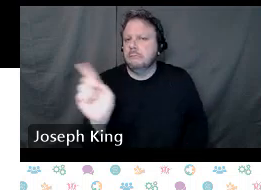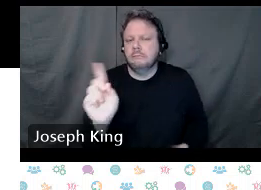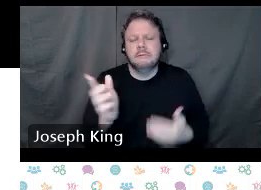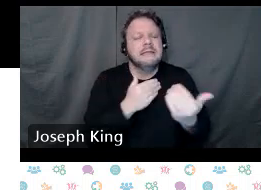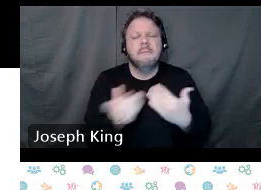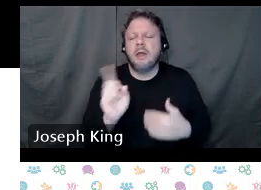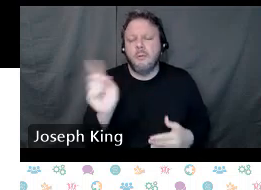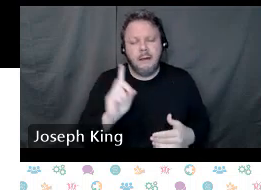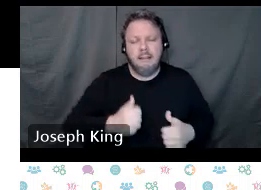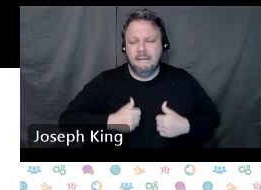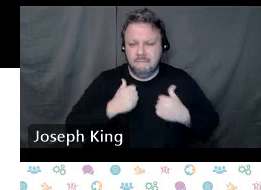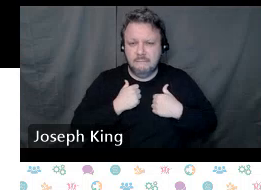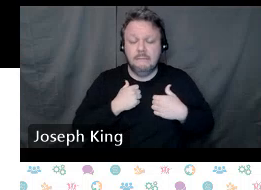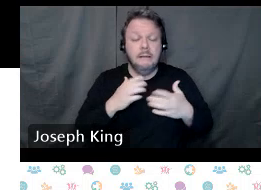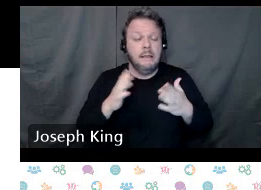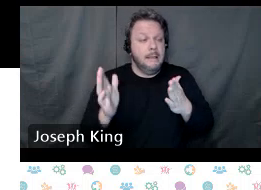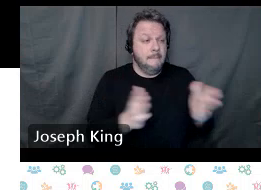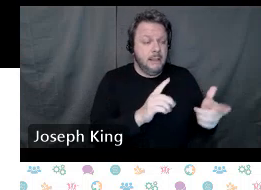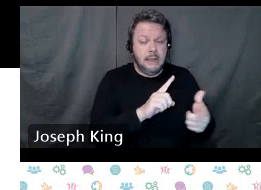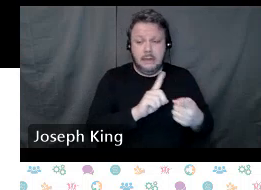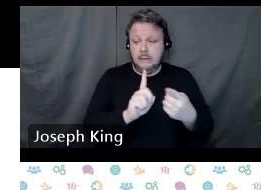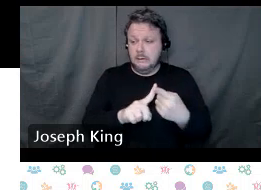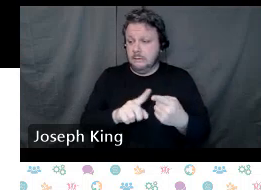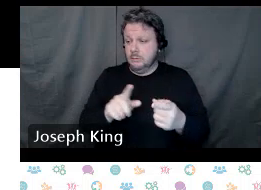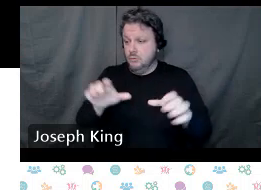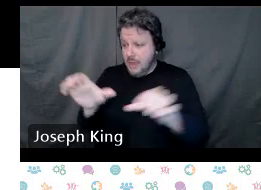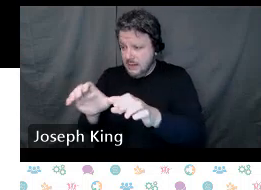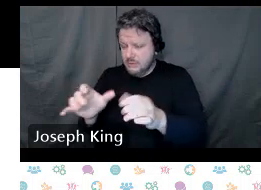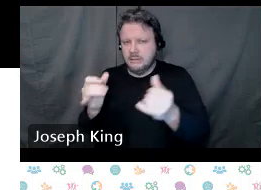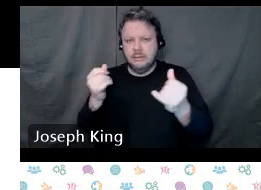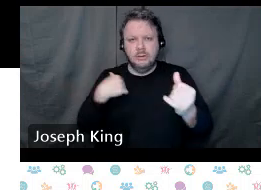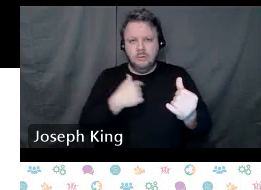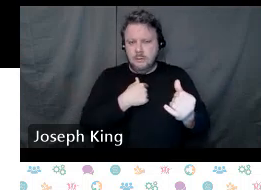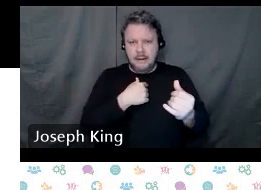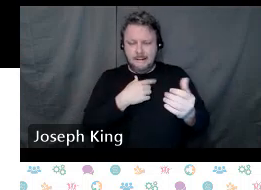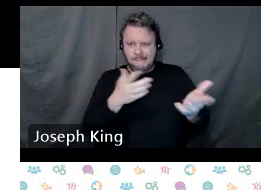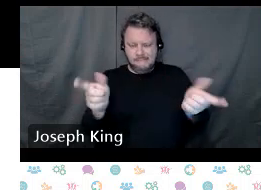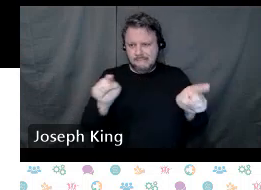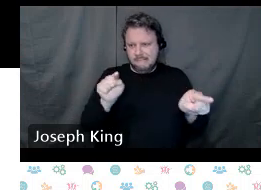As we move from planning to action, we are navigating both long standing